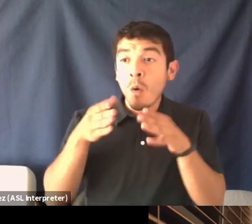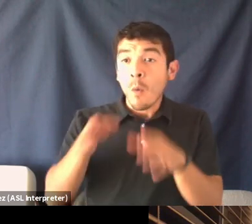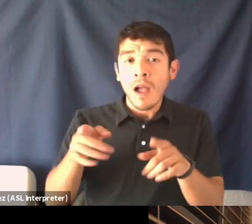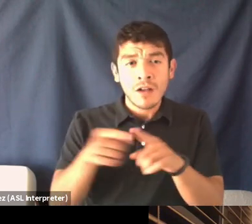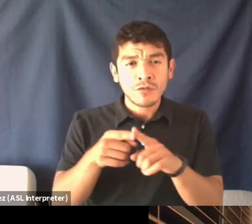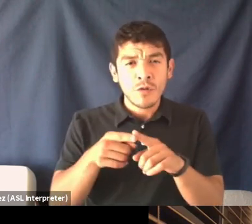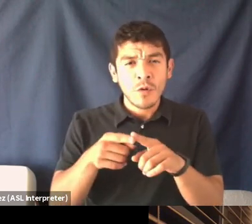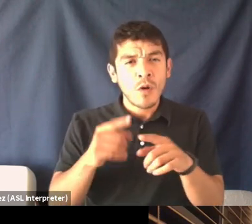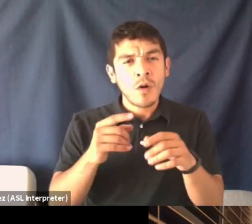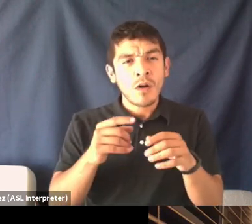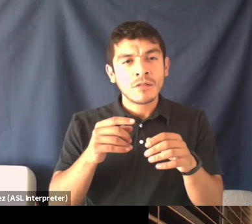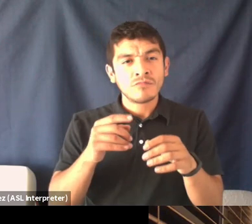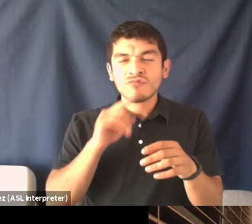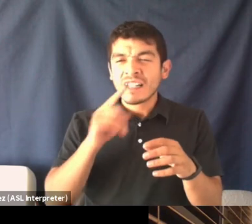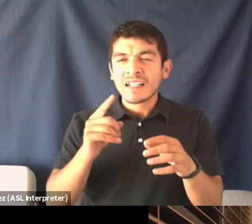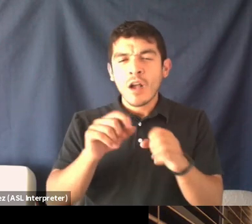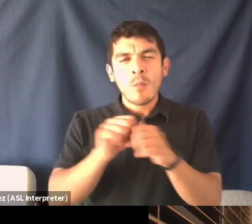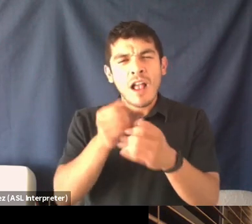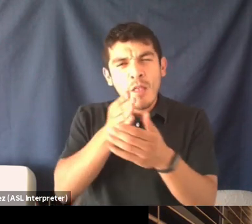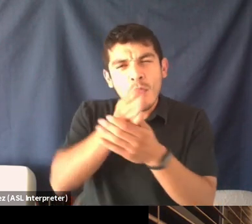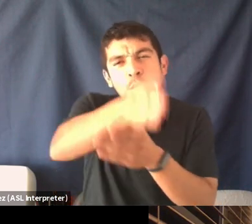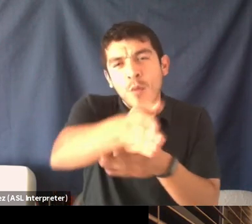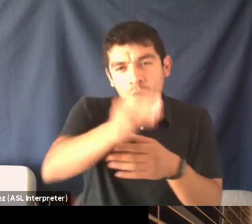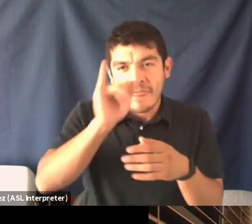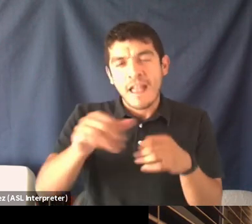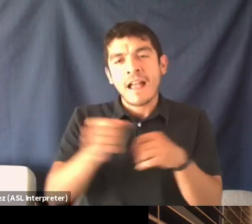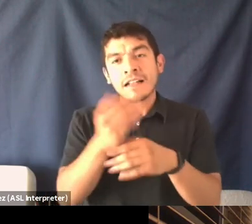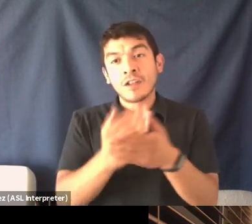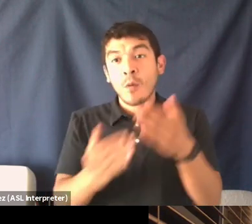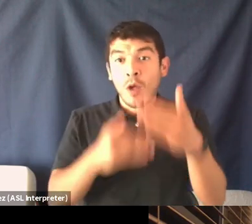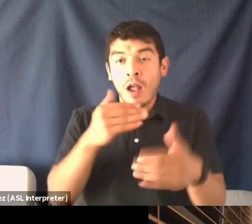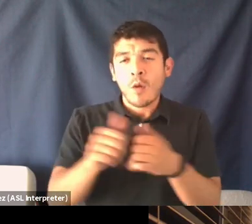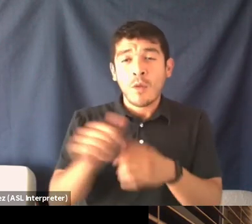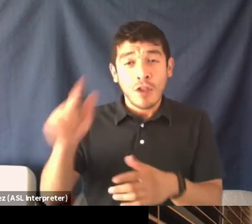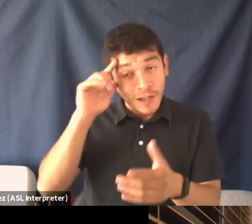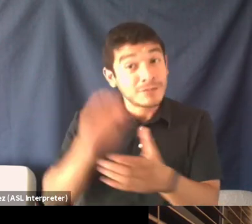through the impasse and get some progress with her husband. They had some work to do. - Yeah.